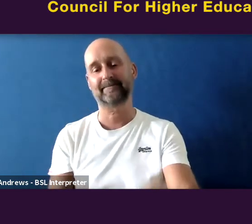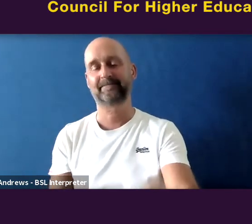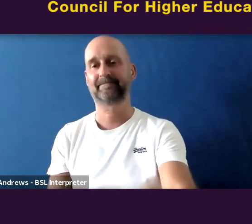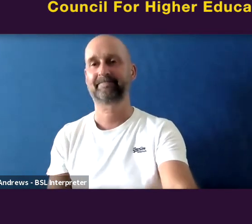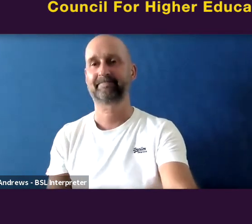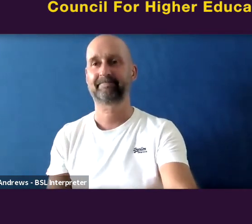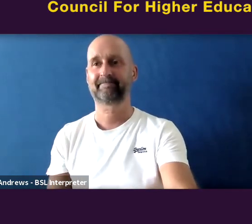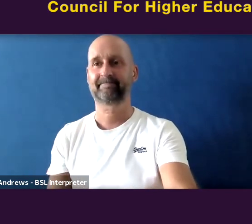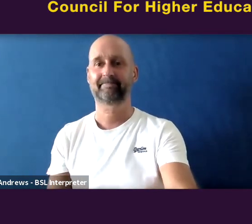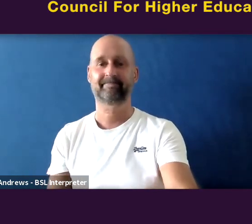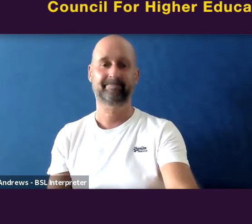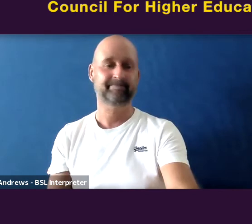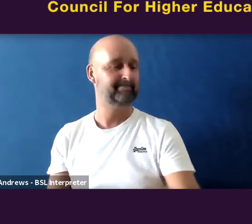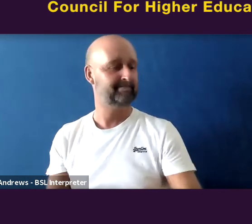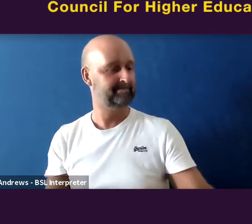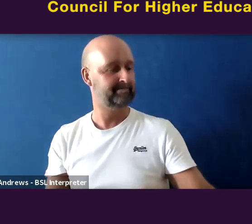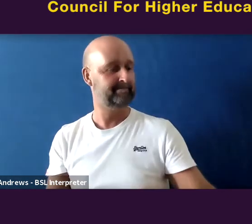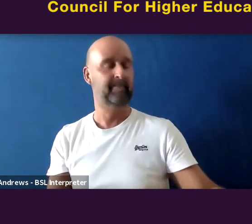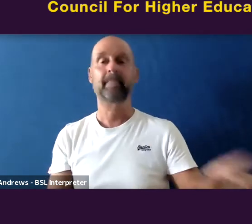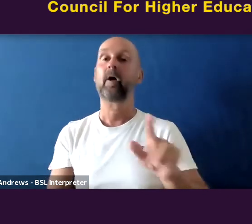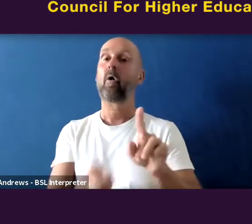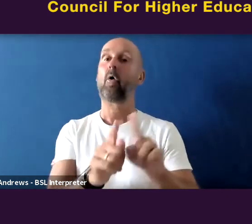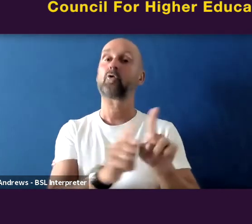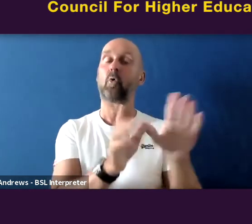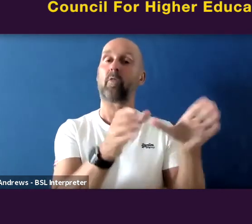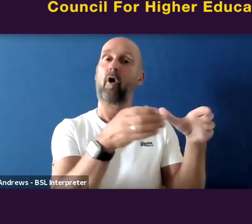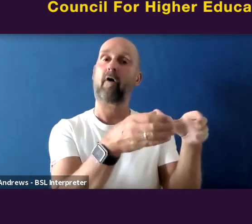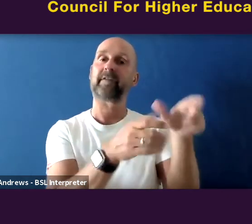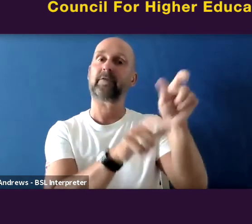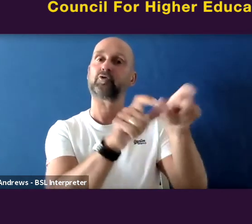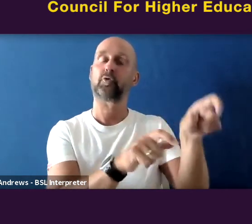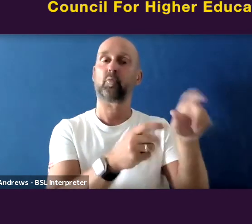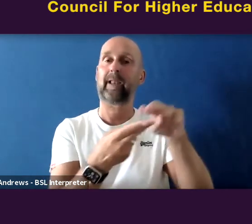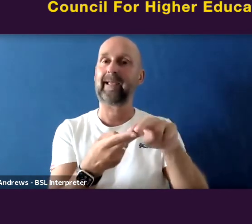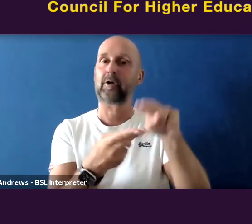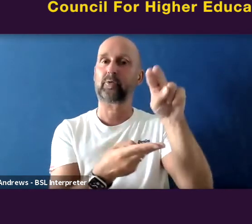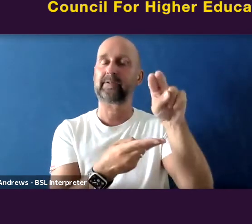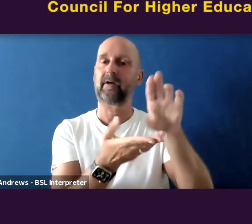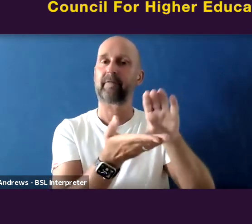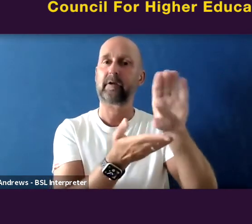Alongside this, OfS plan to increase funding for specialist institutions